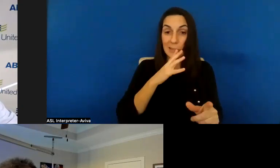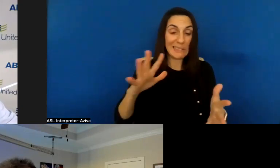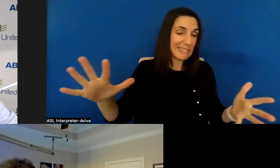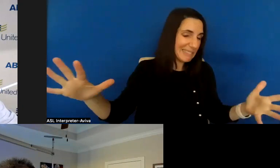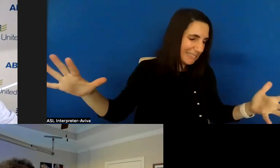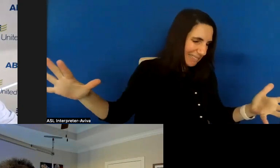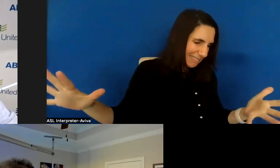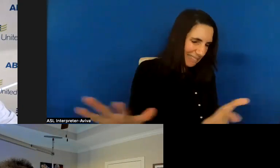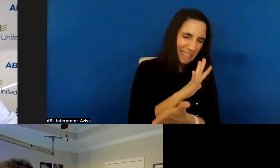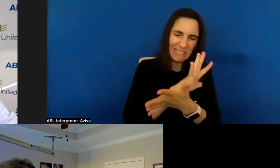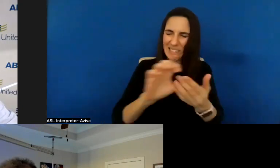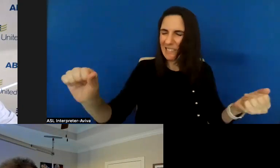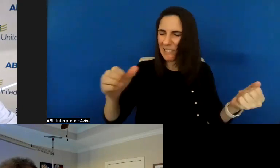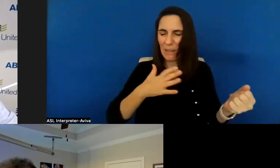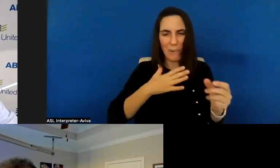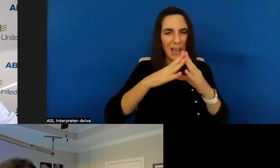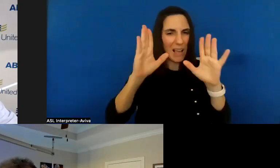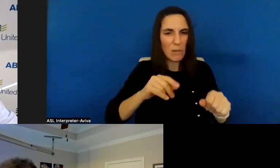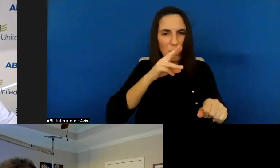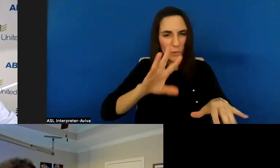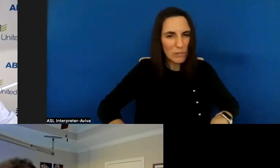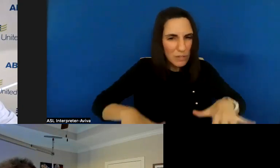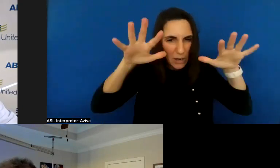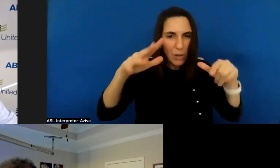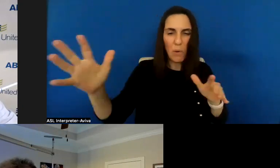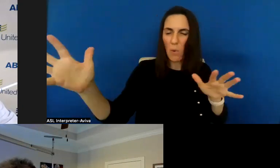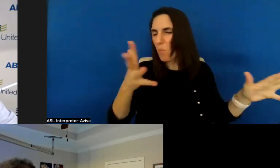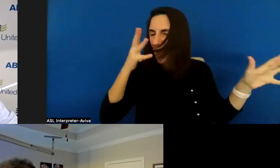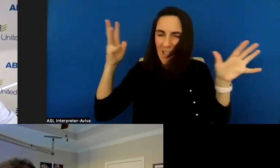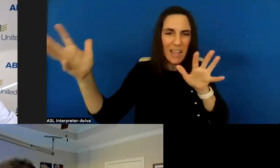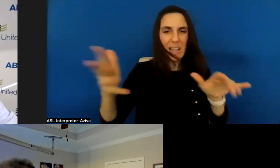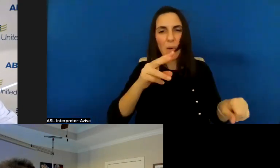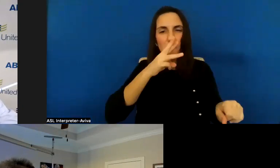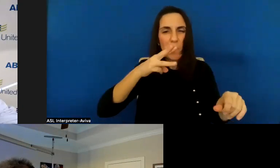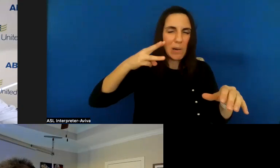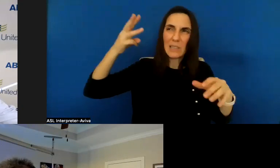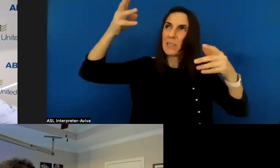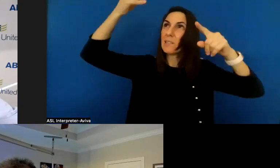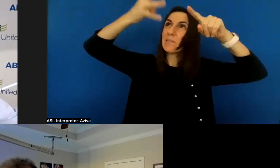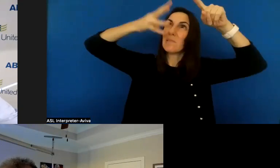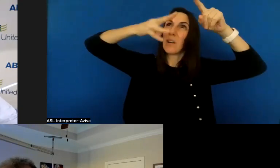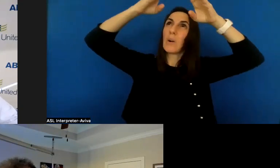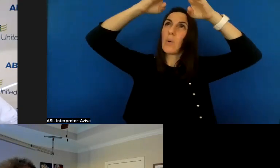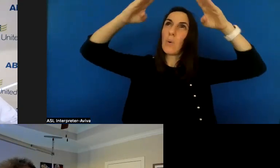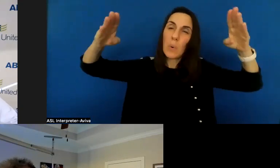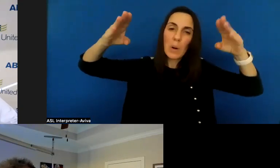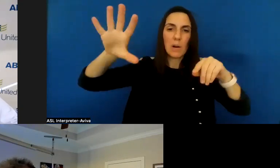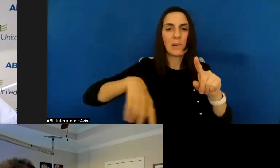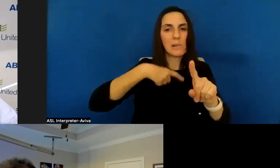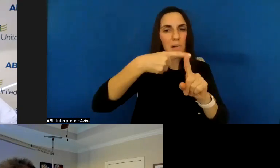11:14:25 Our house was flooded, you know, wind damage, so we had water coming through the roof and through the, you know, through the windows and doorways.